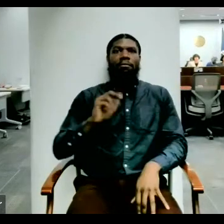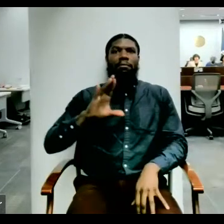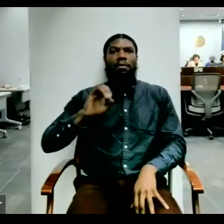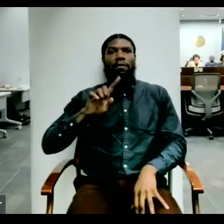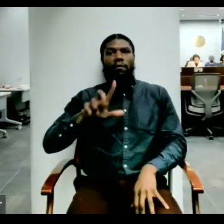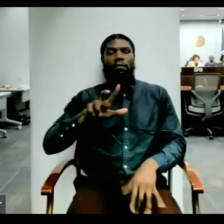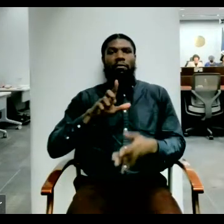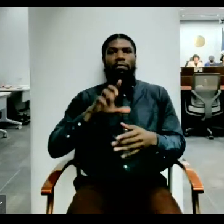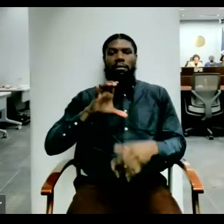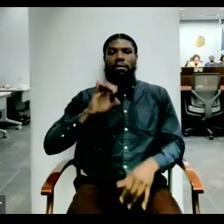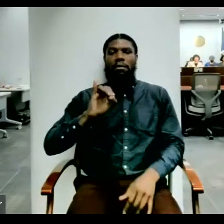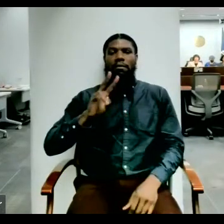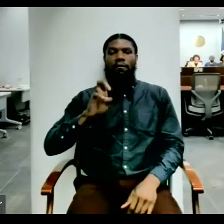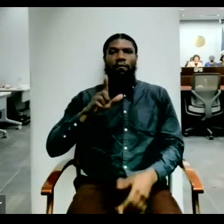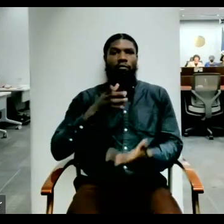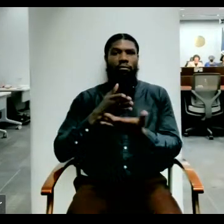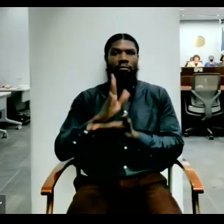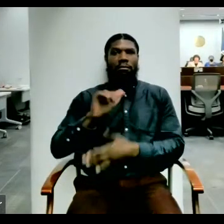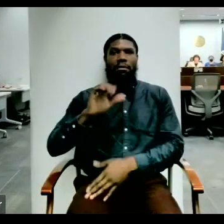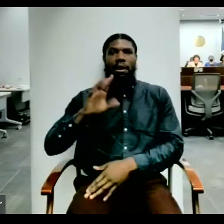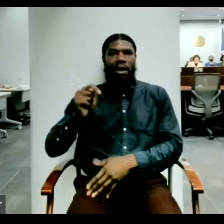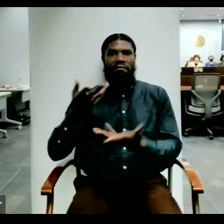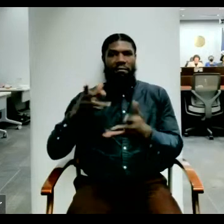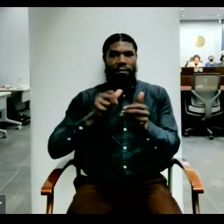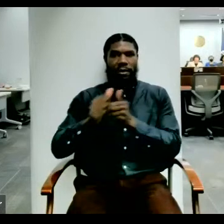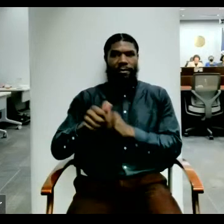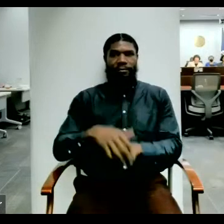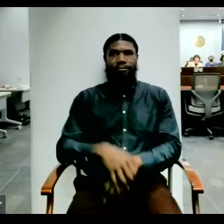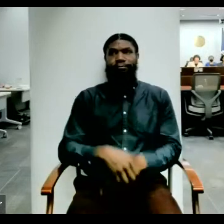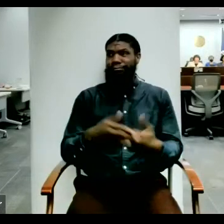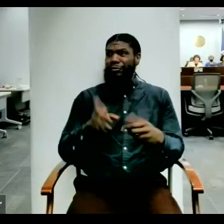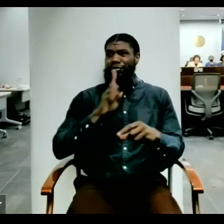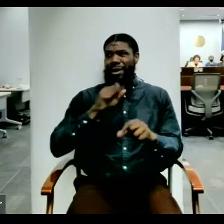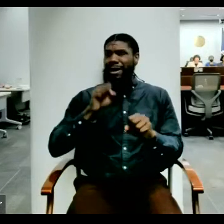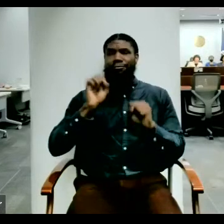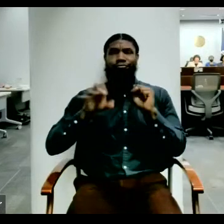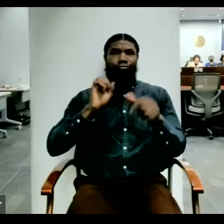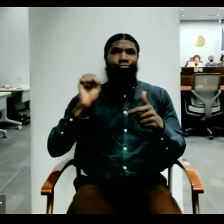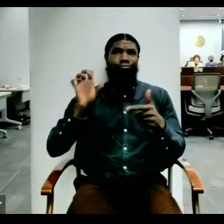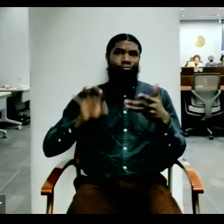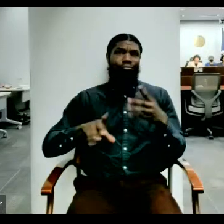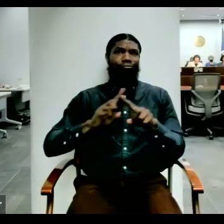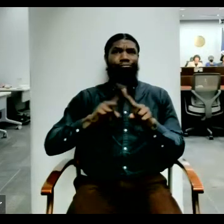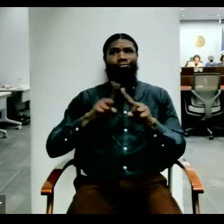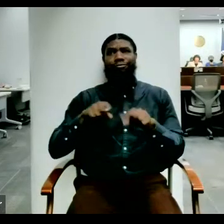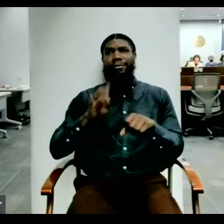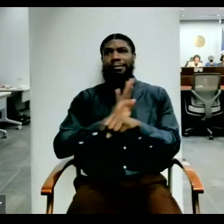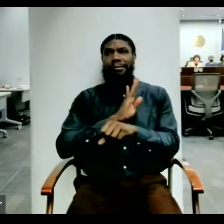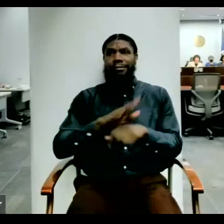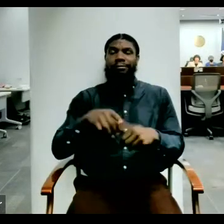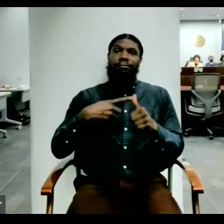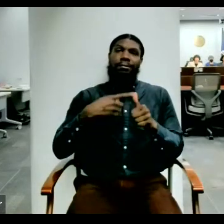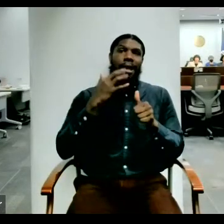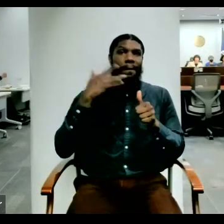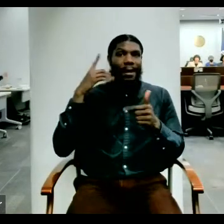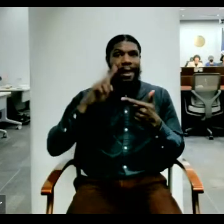We see in it hospitality, in if janitor yell services, transportation, health care services,